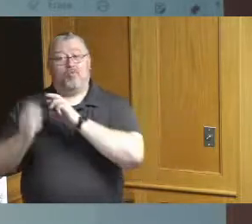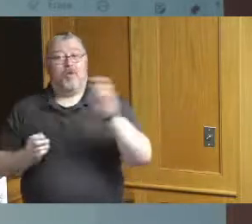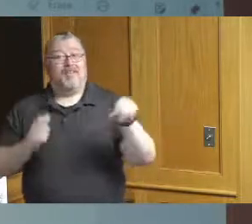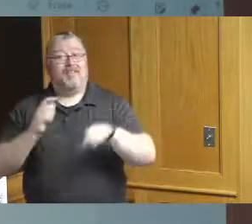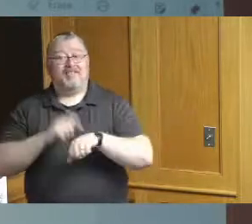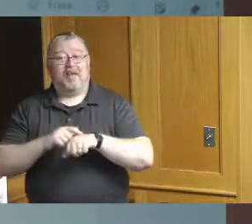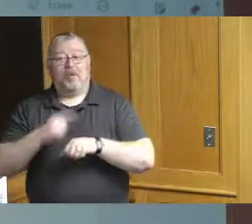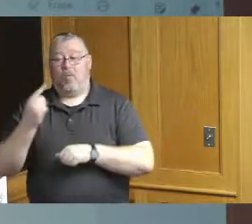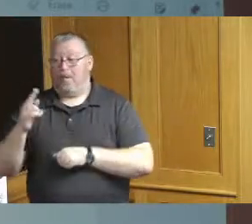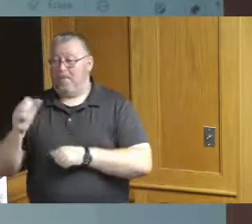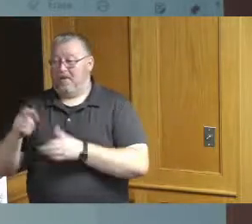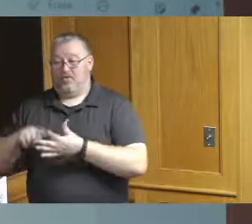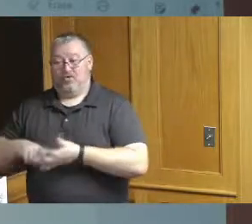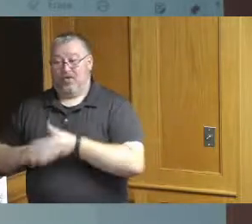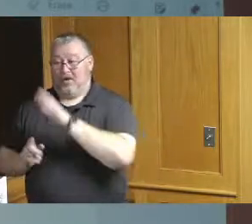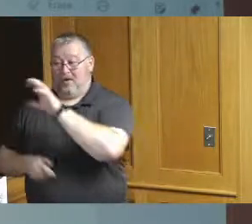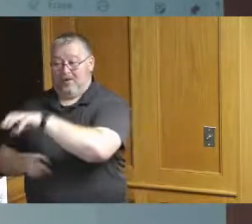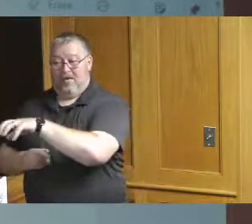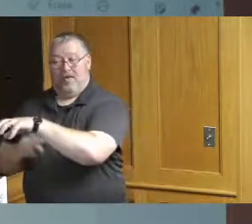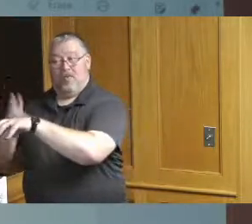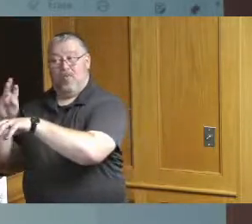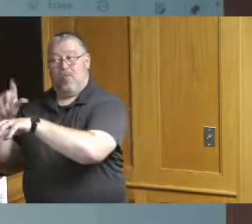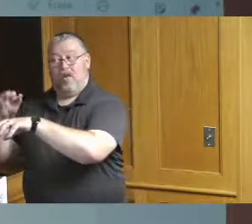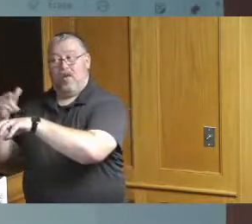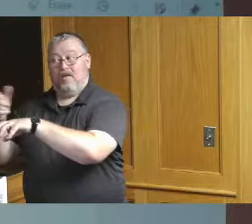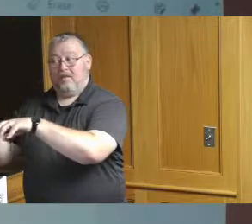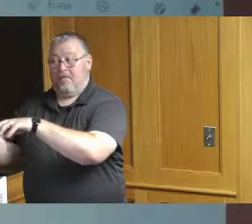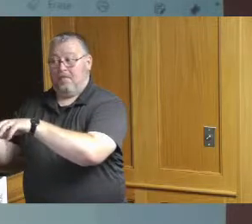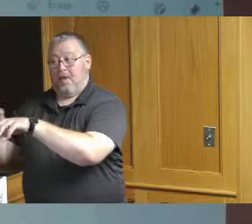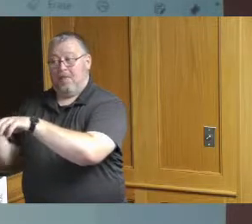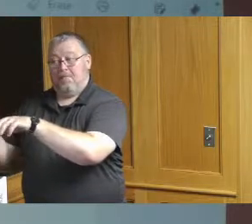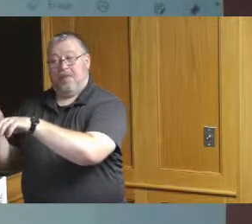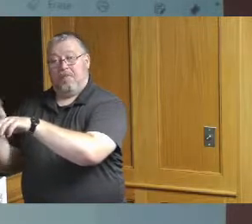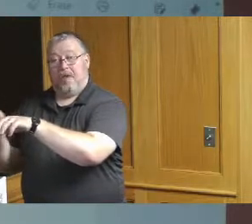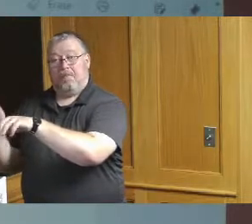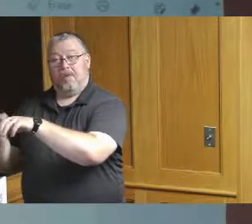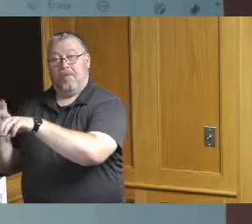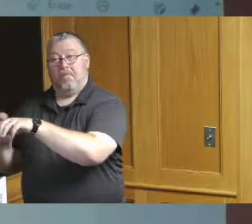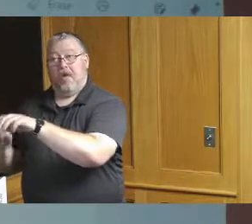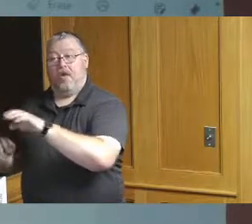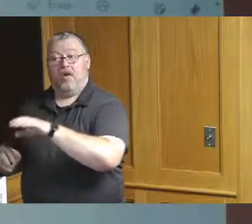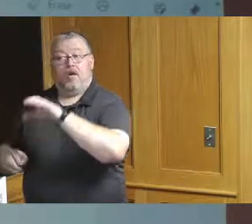a bus may start in this community pick students up from this community travel to another community